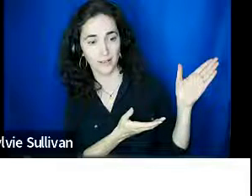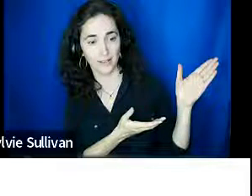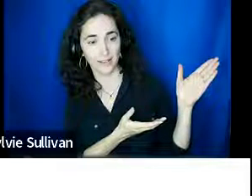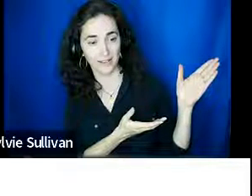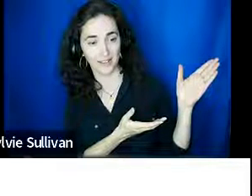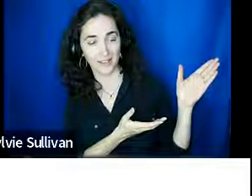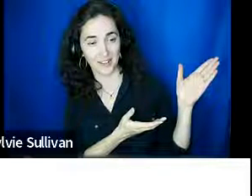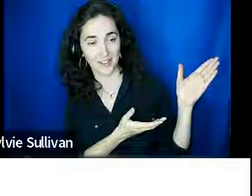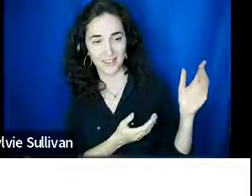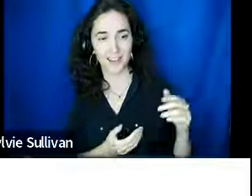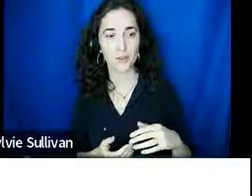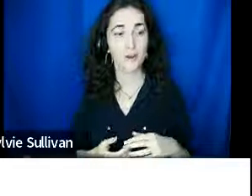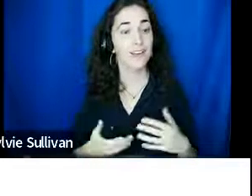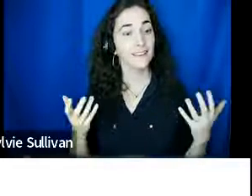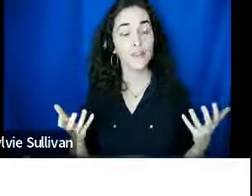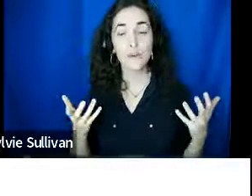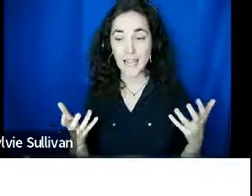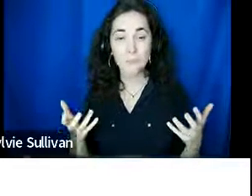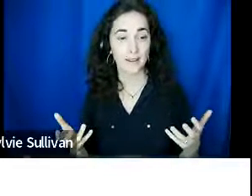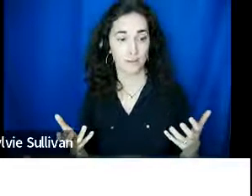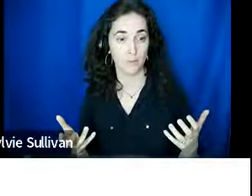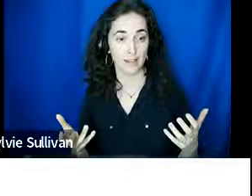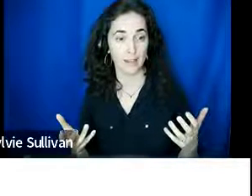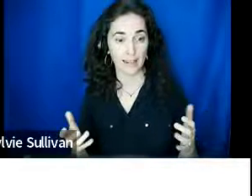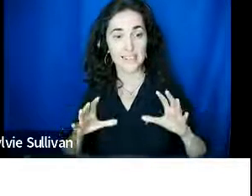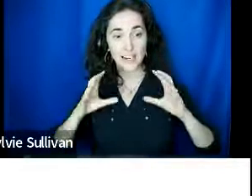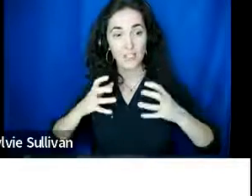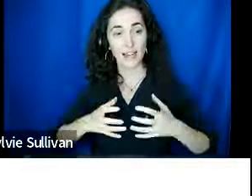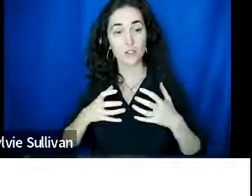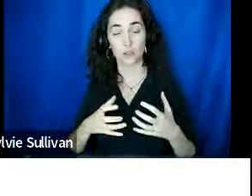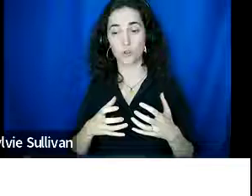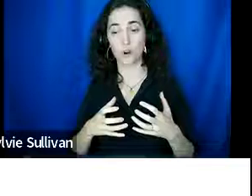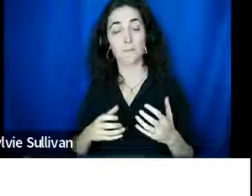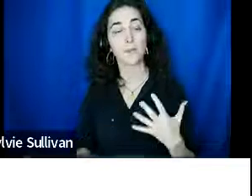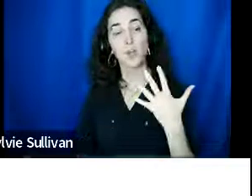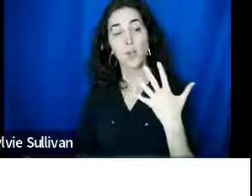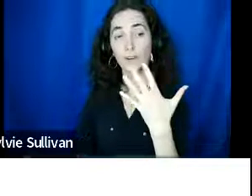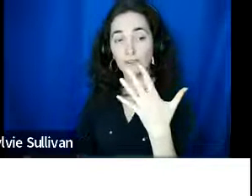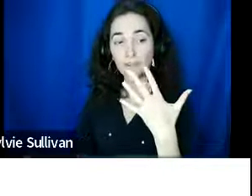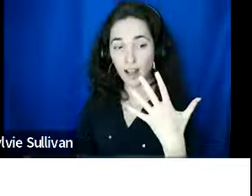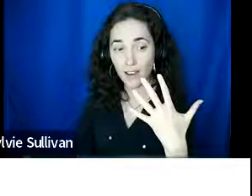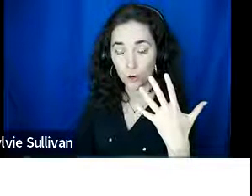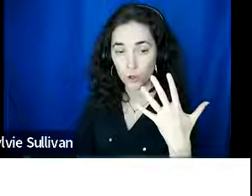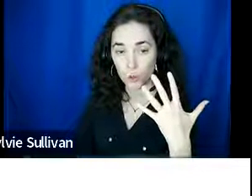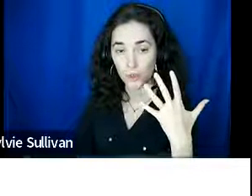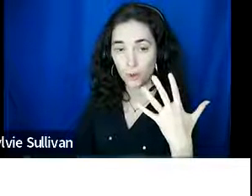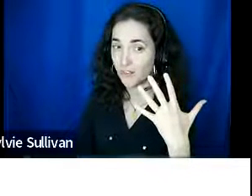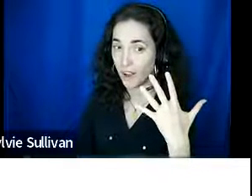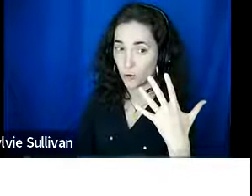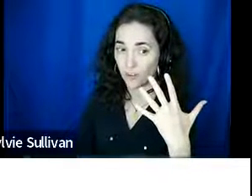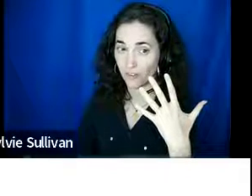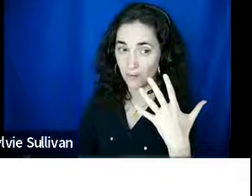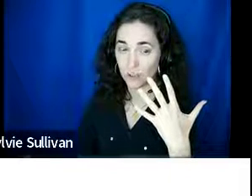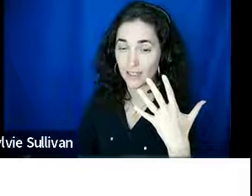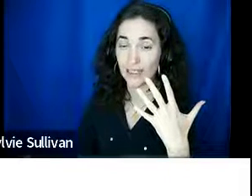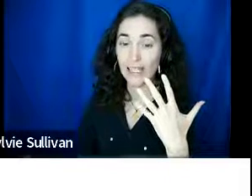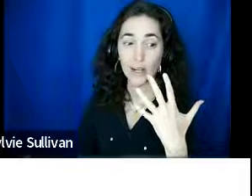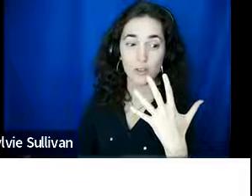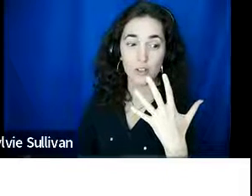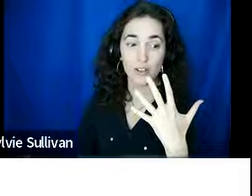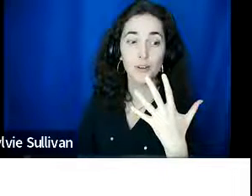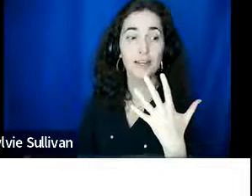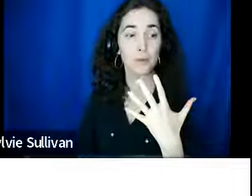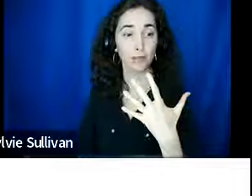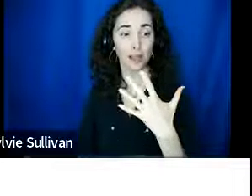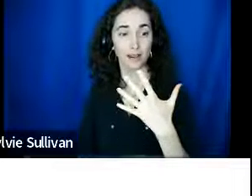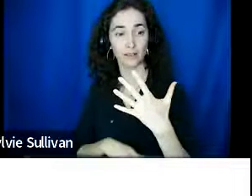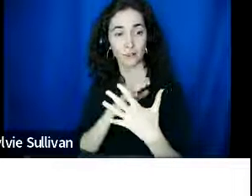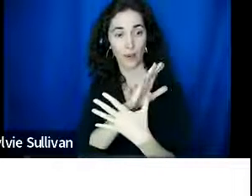Hello, there you go, thank you. Then you can begin communicating. Let's start with 5 words, with only 5 words in any language, you can be polite.